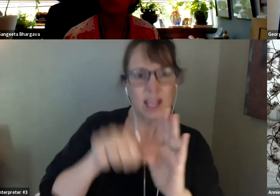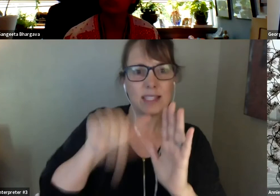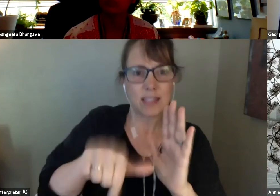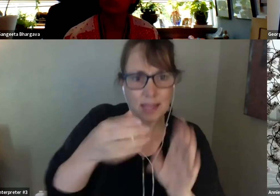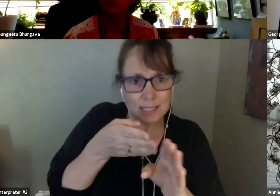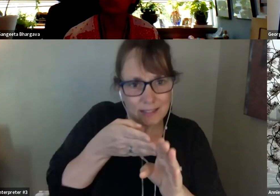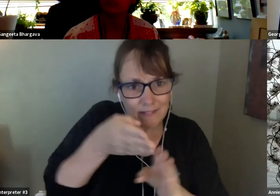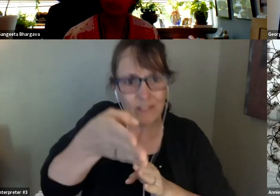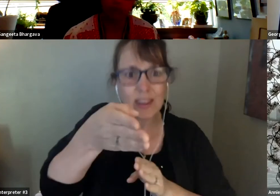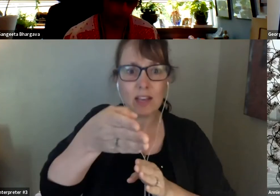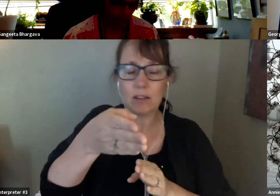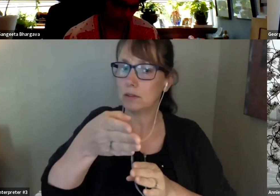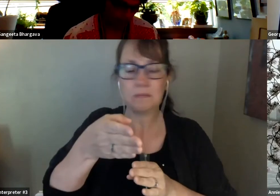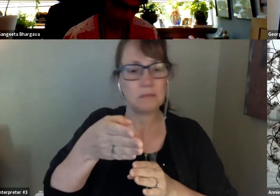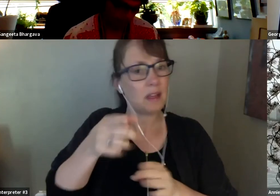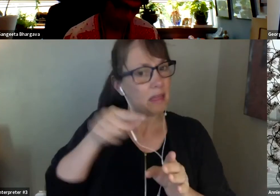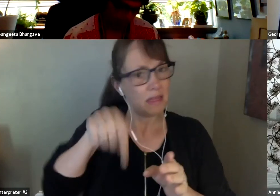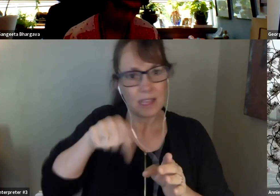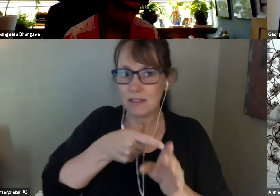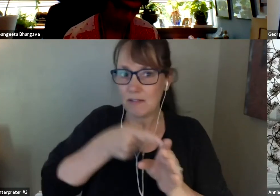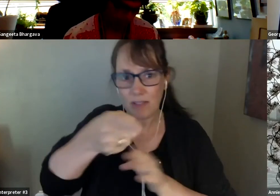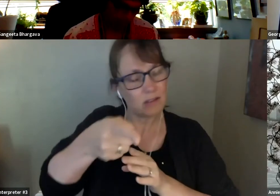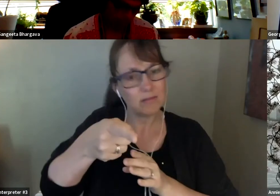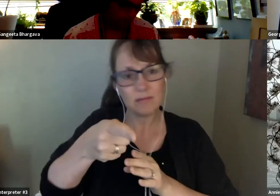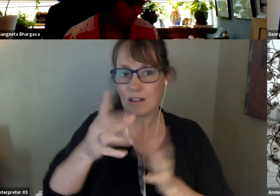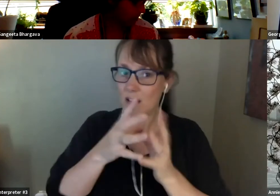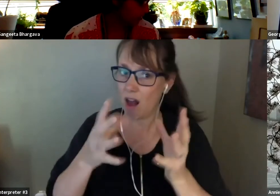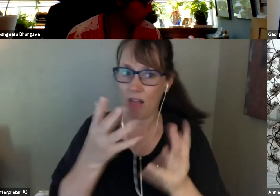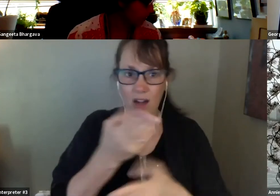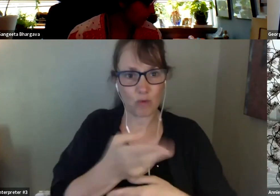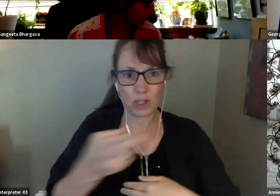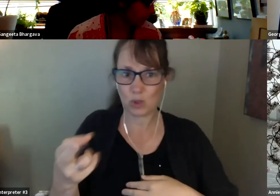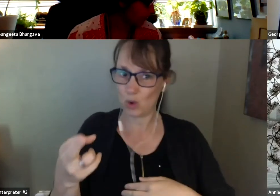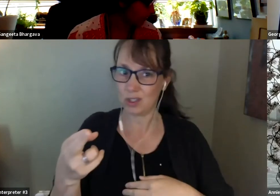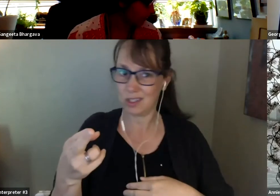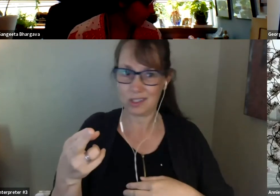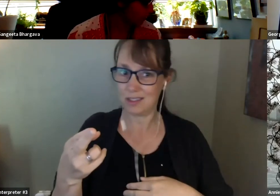that hasn’t received a lot of resources of late, and it’s a major cause of blindness